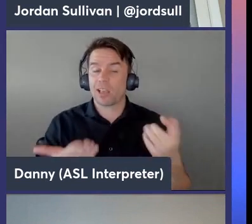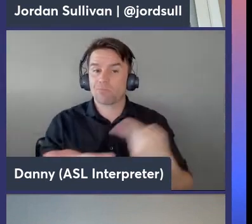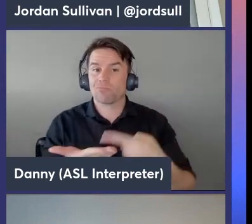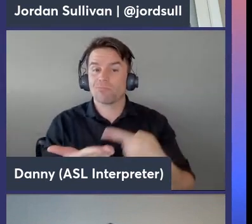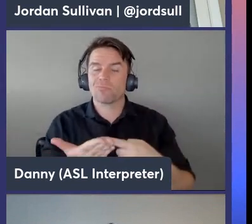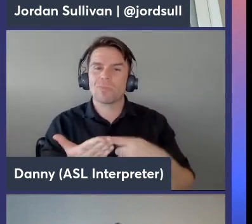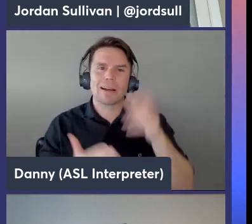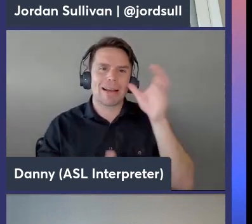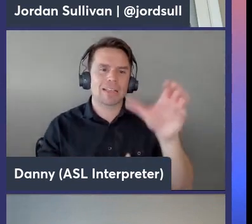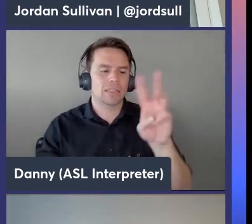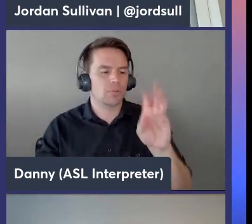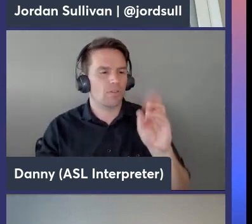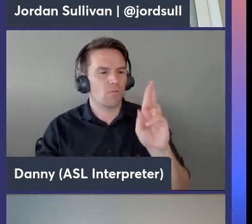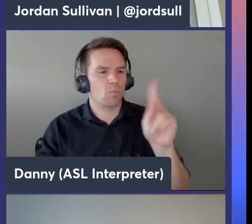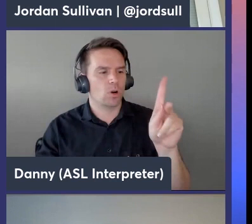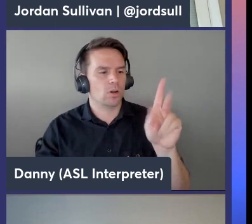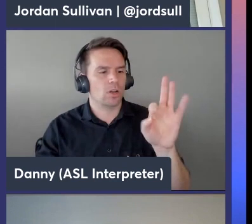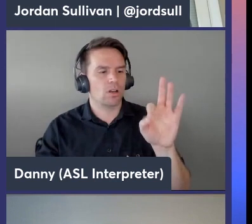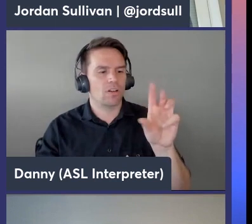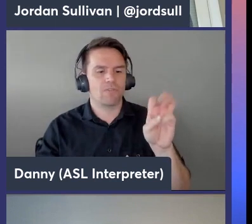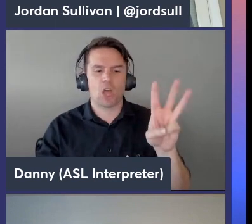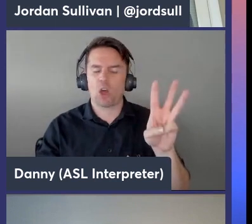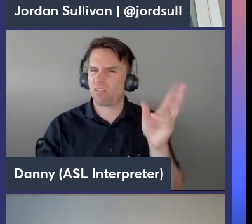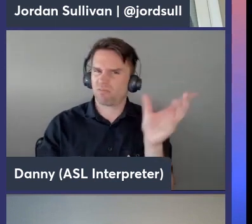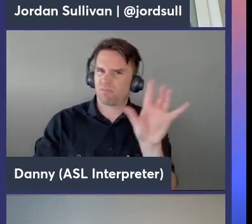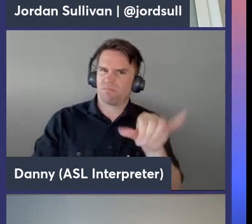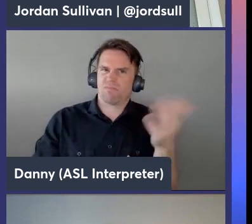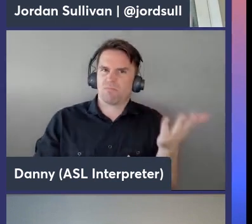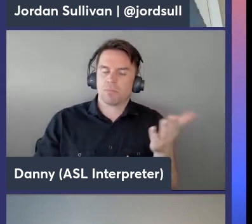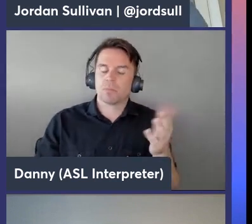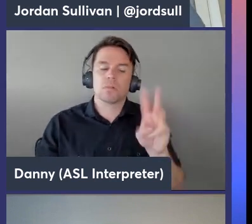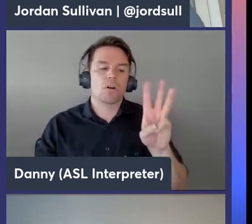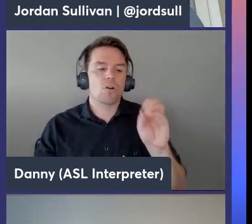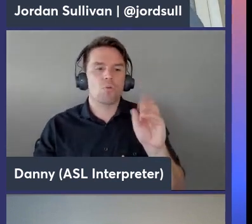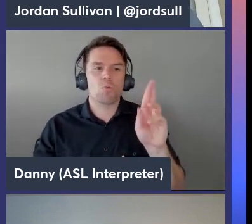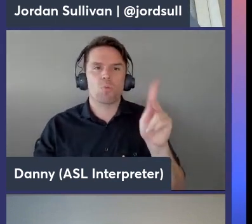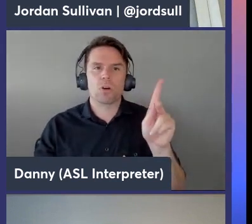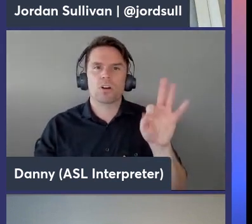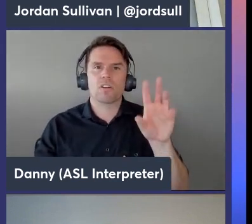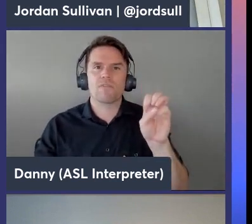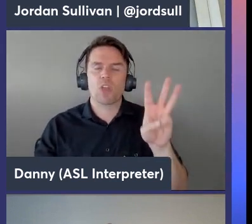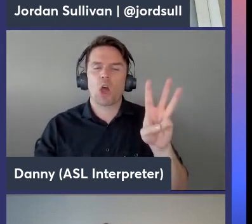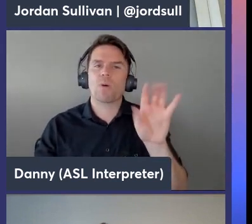So, what's a Step Function workflow? A workflow is a map of all of the logical pathways